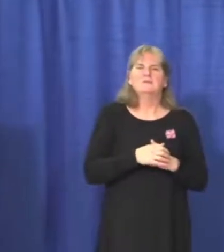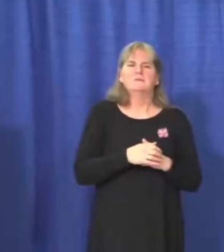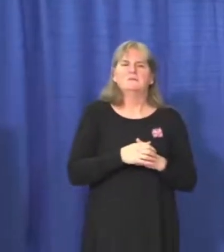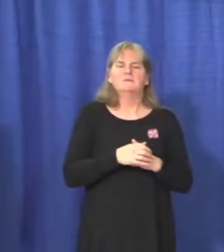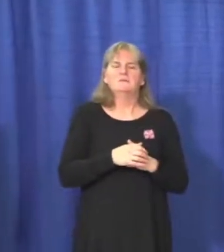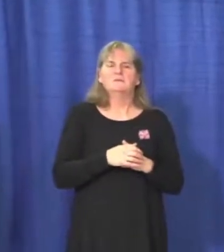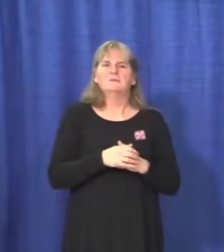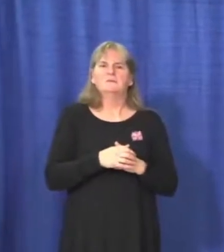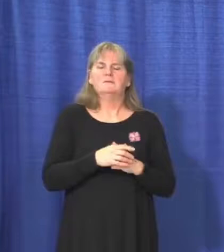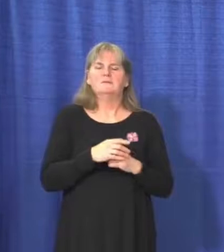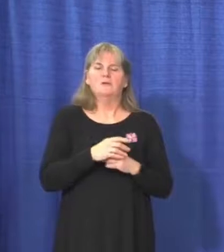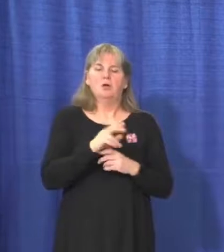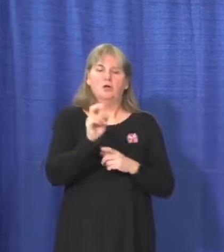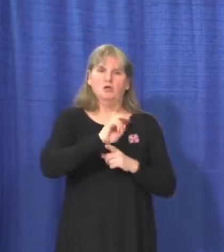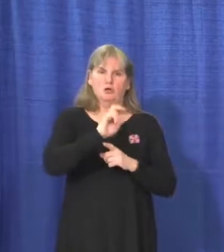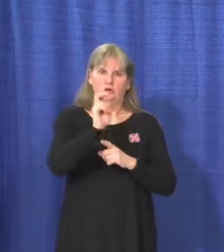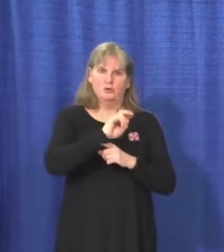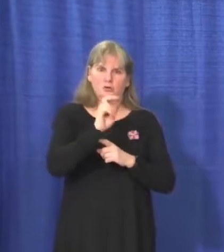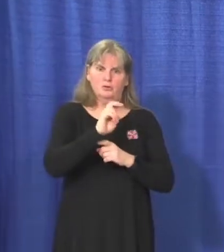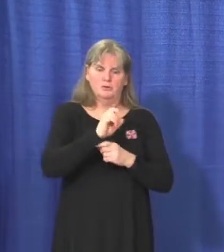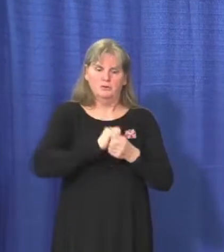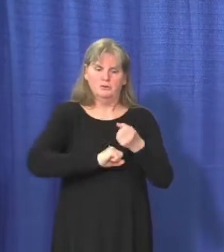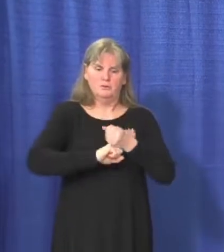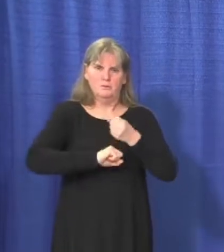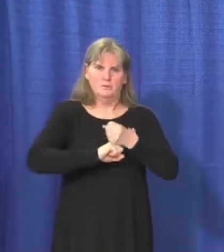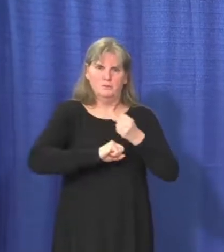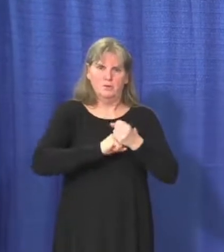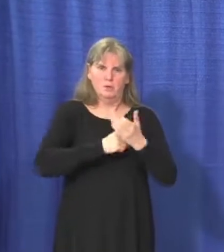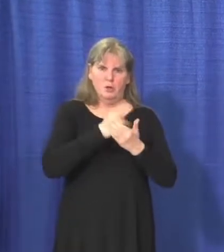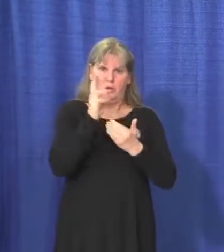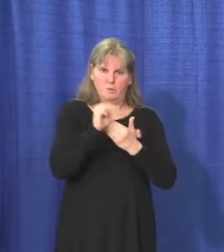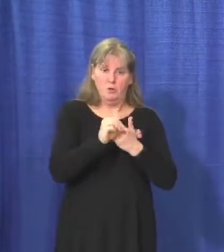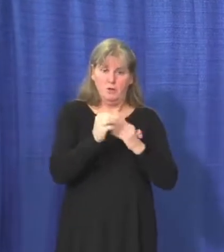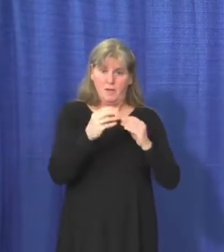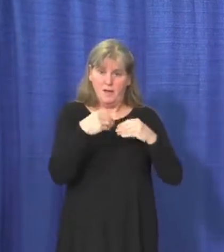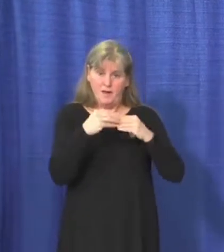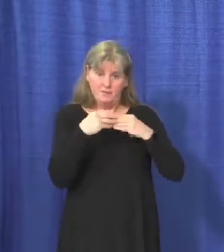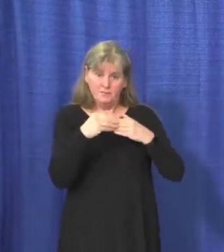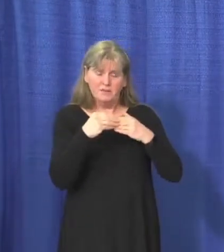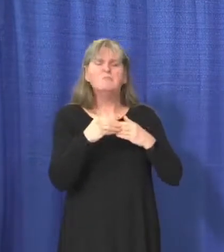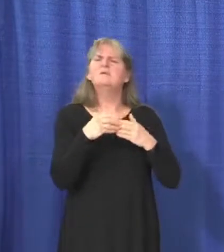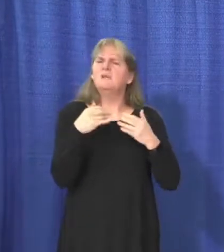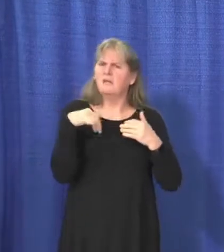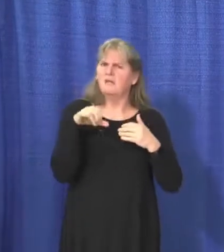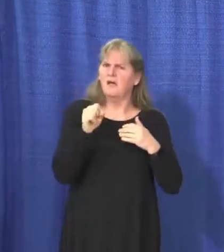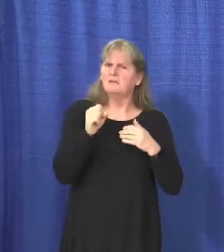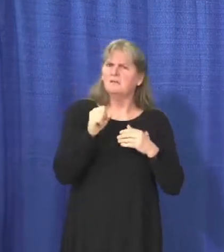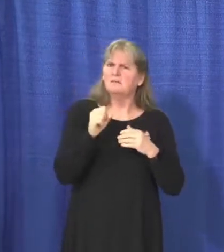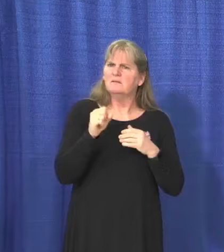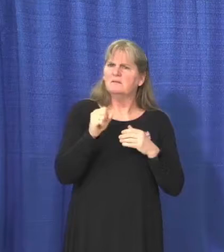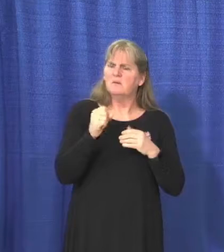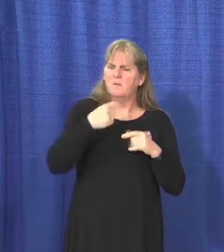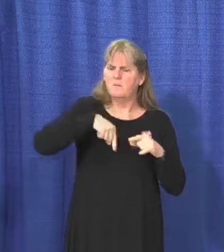recovery it was built on that foundation that we knew that we needed to balance relief and